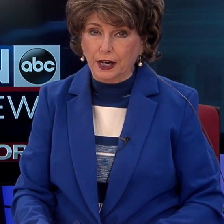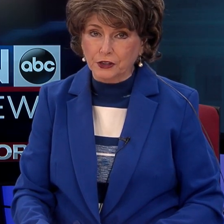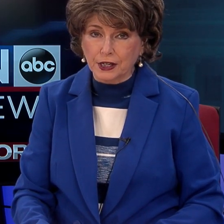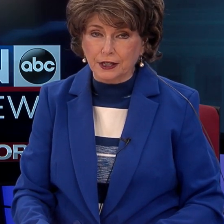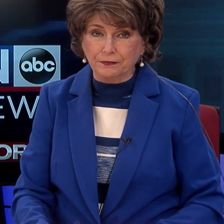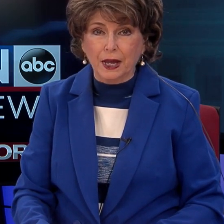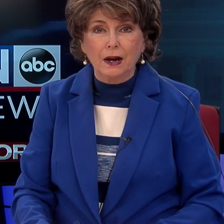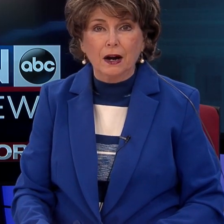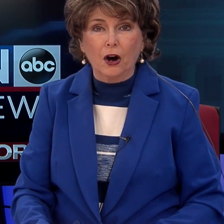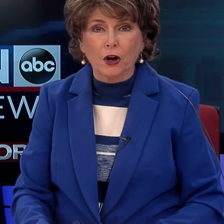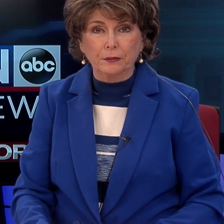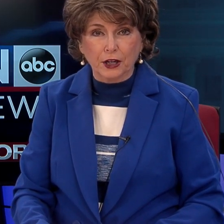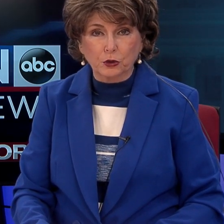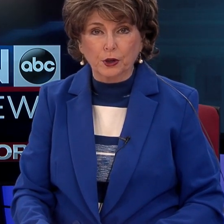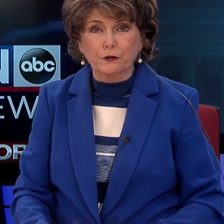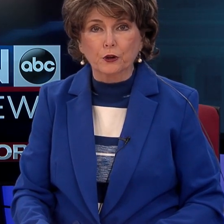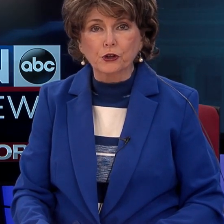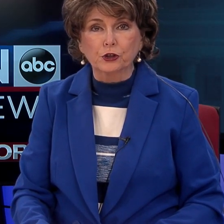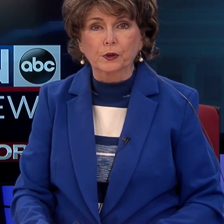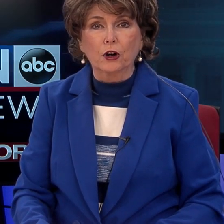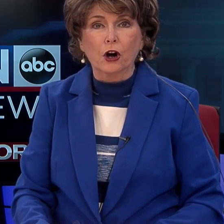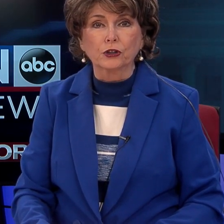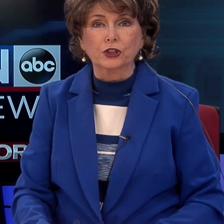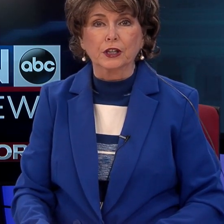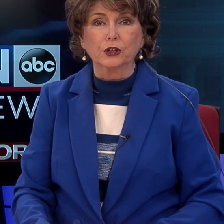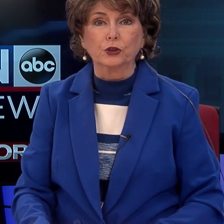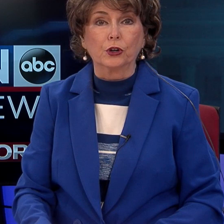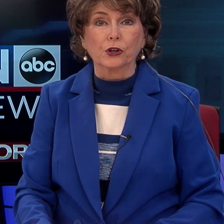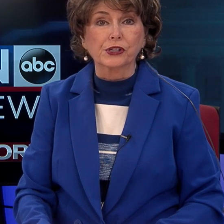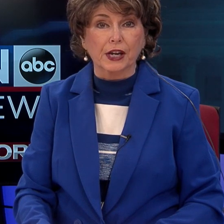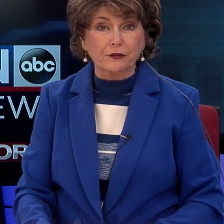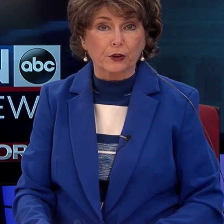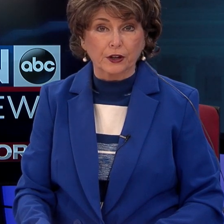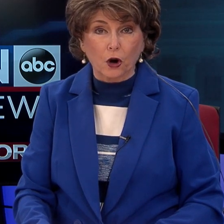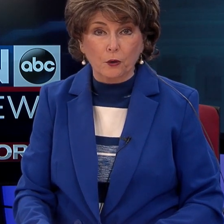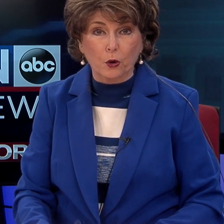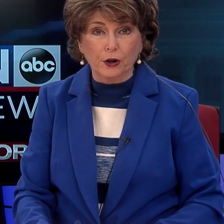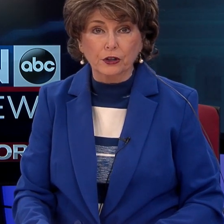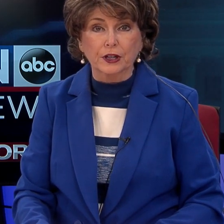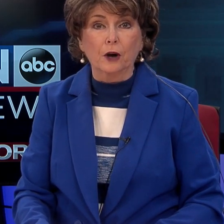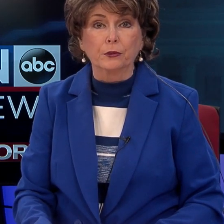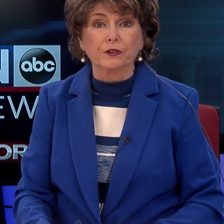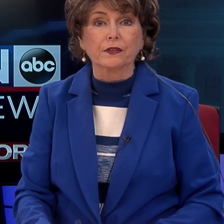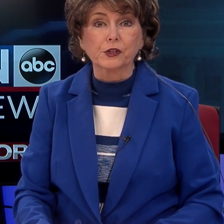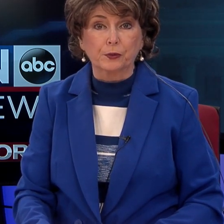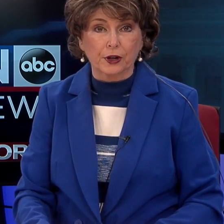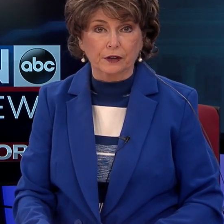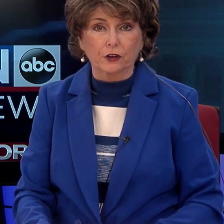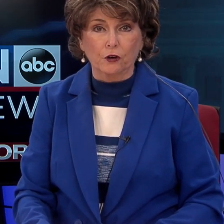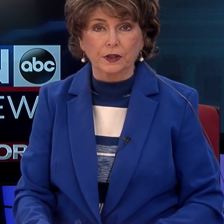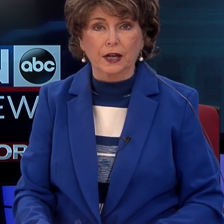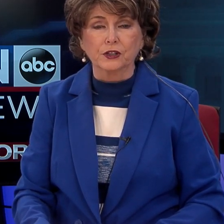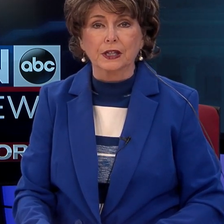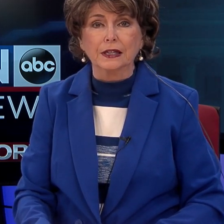MONTGOMERY--TO PROVIDE FURTHER UPDATES ON COVID-19. ON MAY 21ST, SHE ISSUED HER "SAFER-AT-